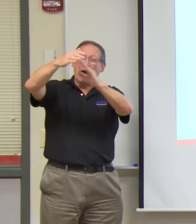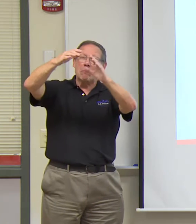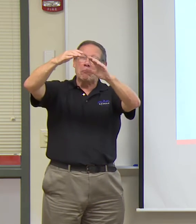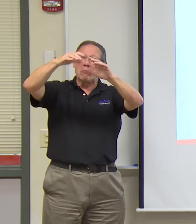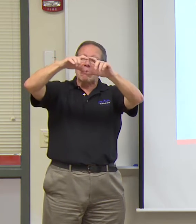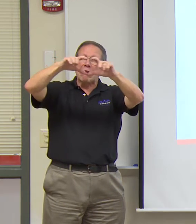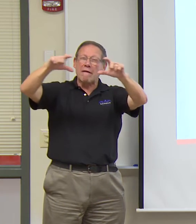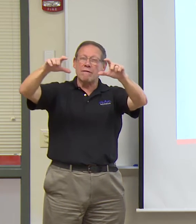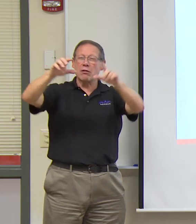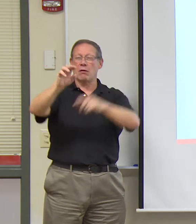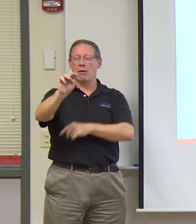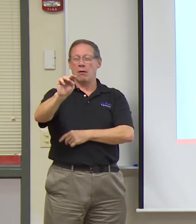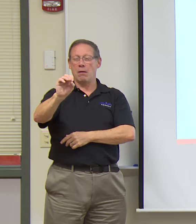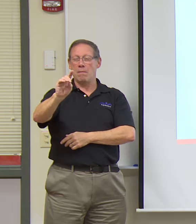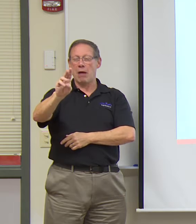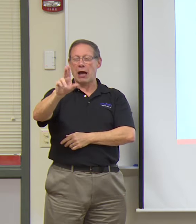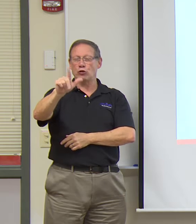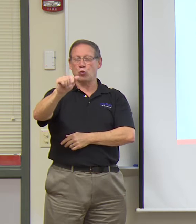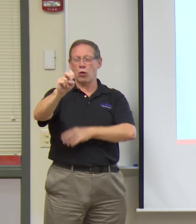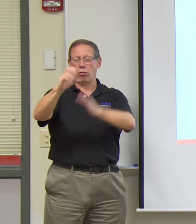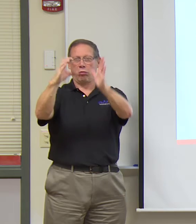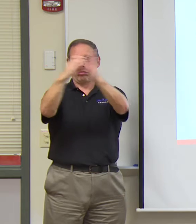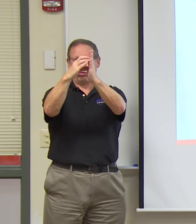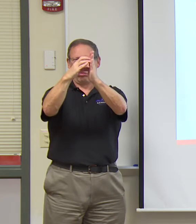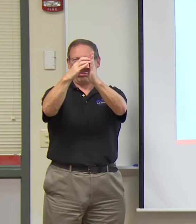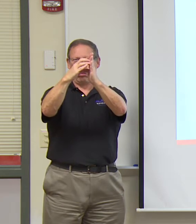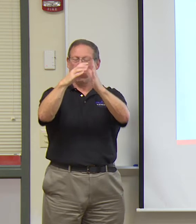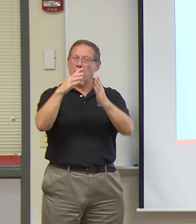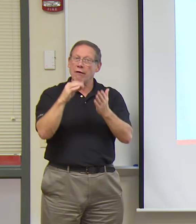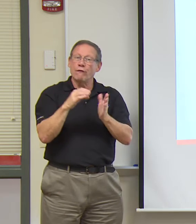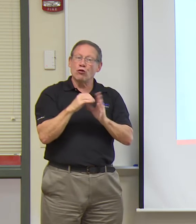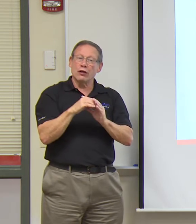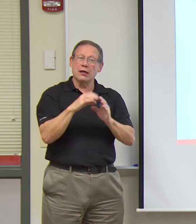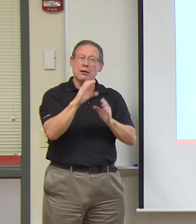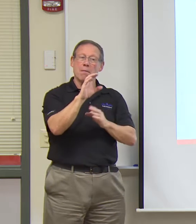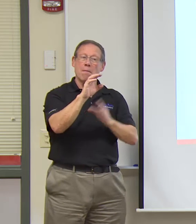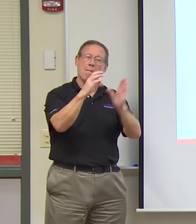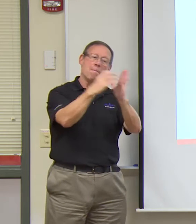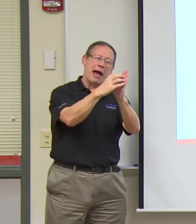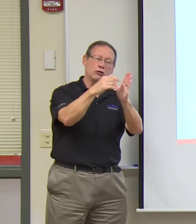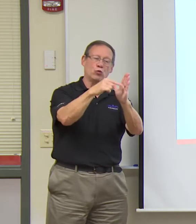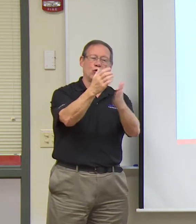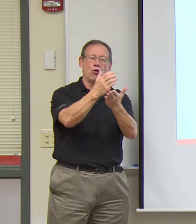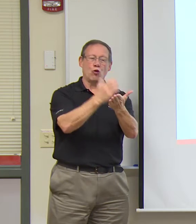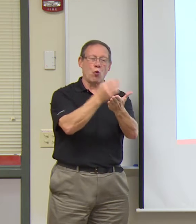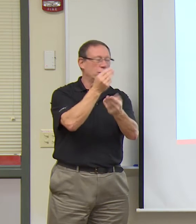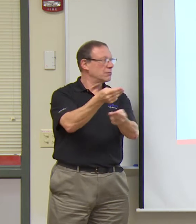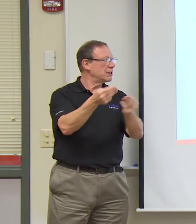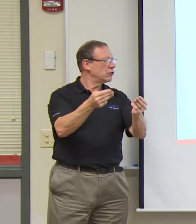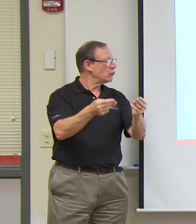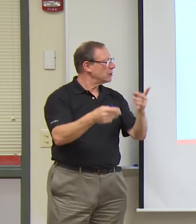some modules, so, here in the module course materials, there's sub-modules, readings, videos, presentations.